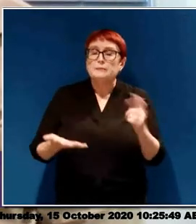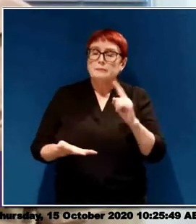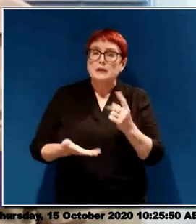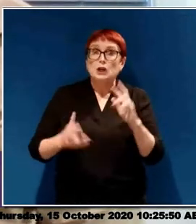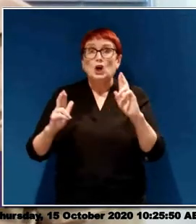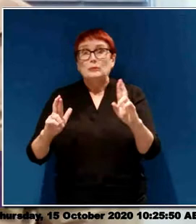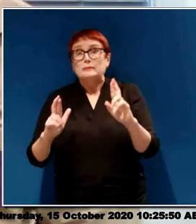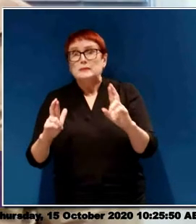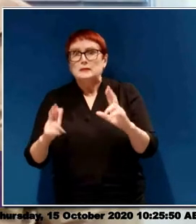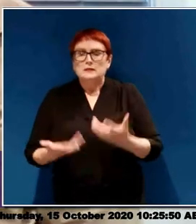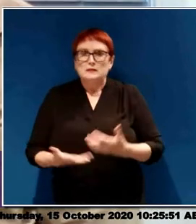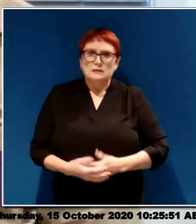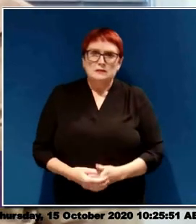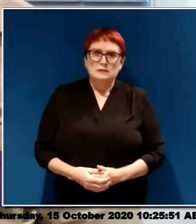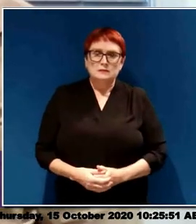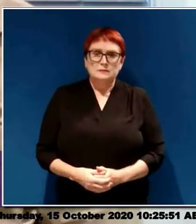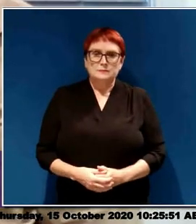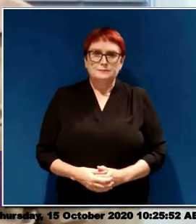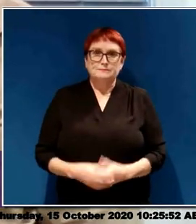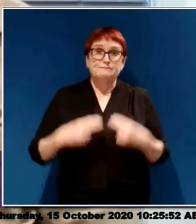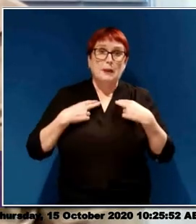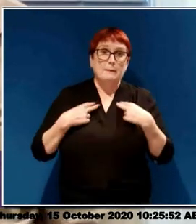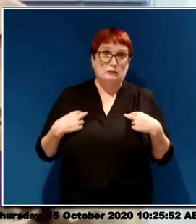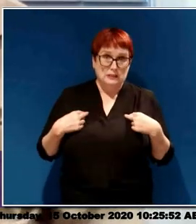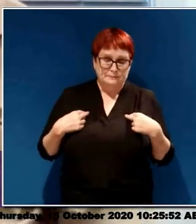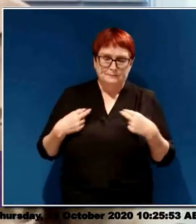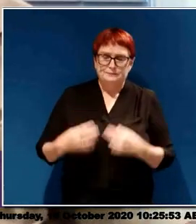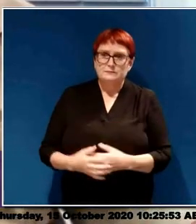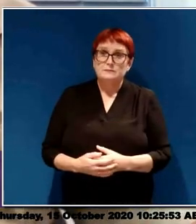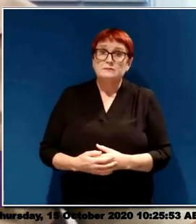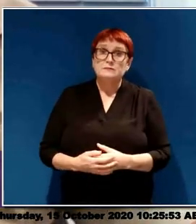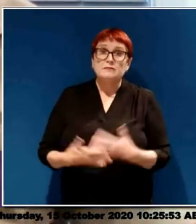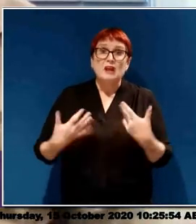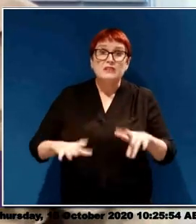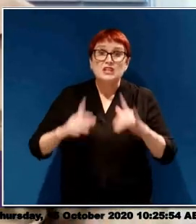At the end of those assessments he was diagnosed with Tourette's, is that right?